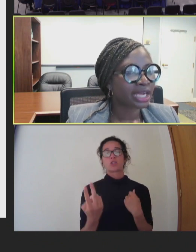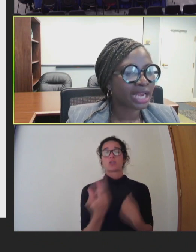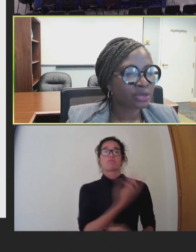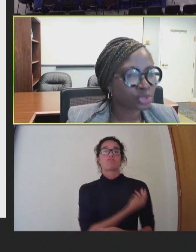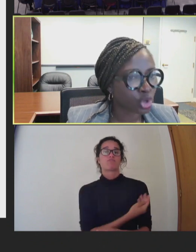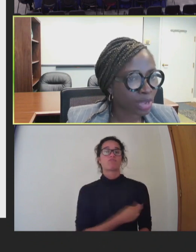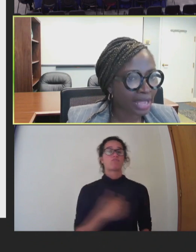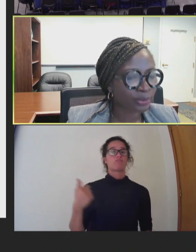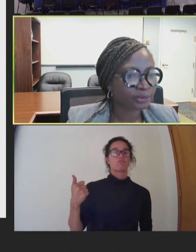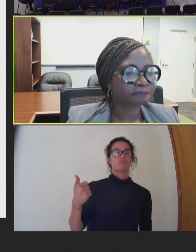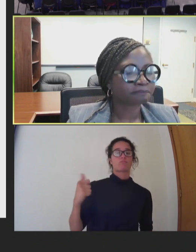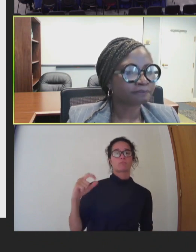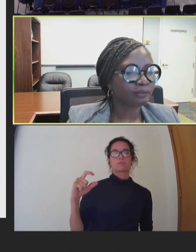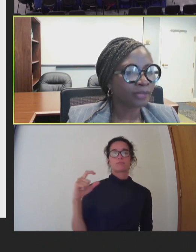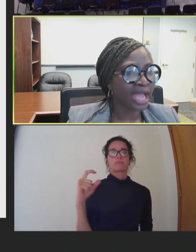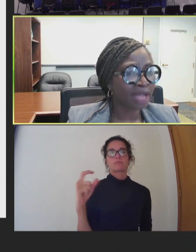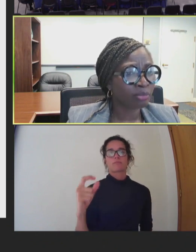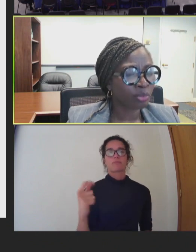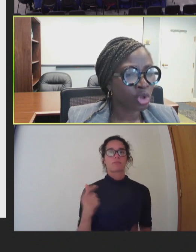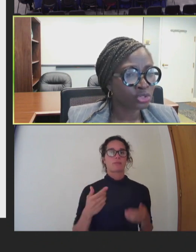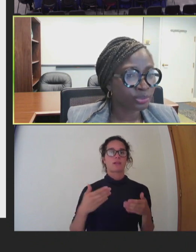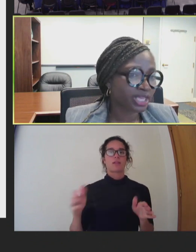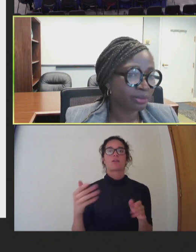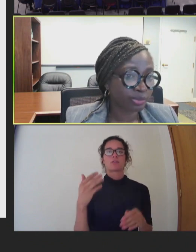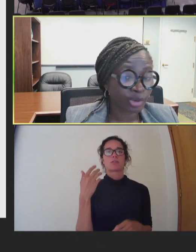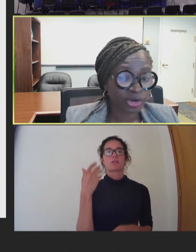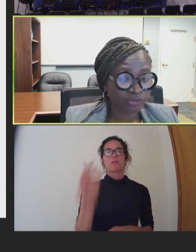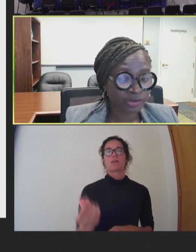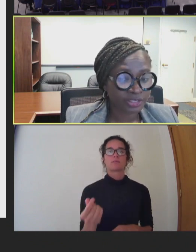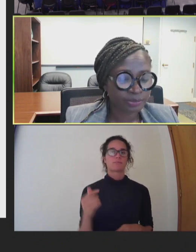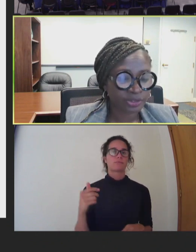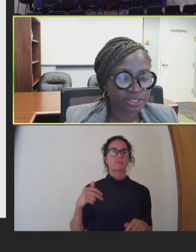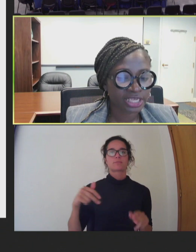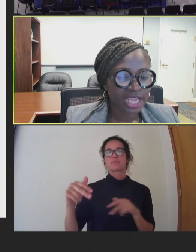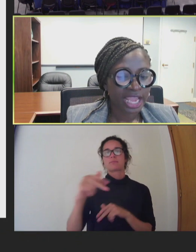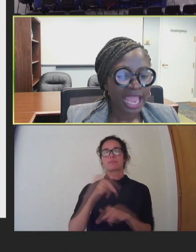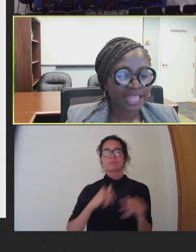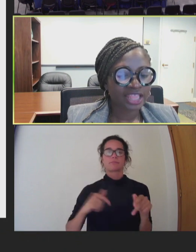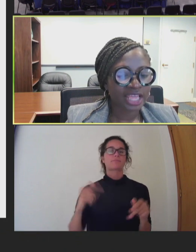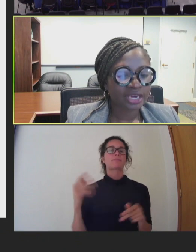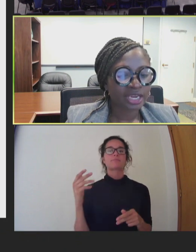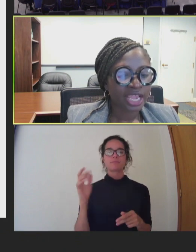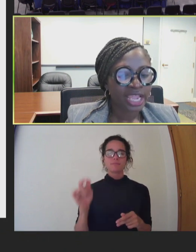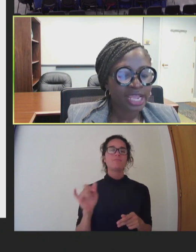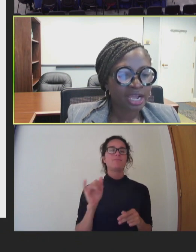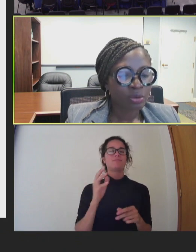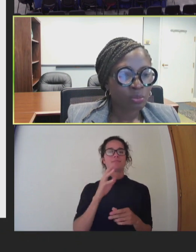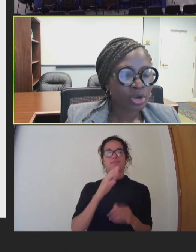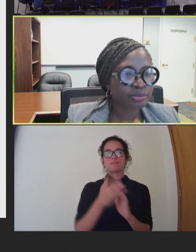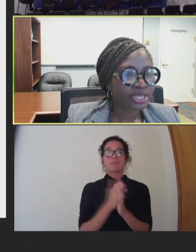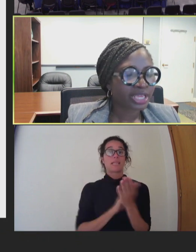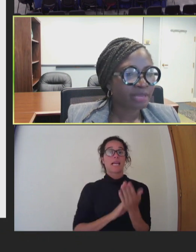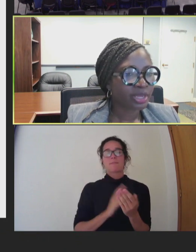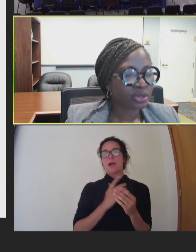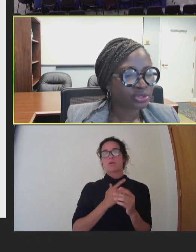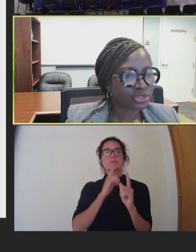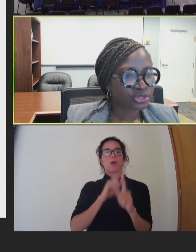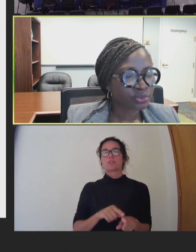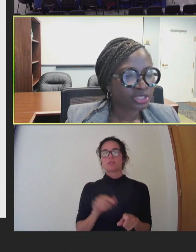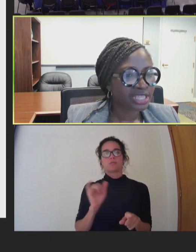They are allowed to go out also became part of our response. And then what became a concern to us,